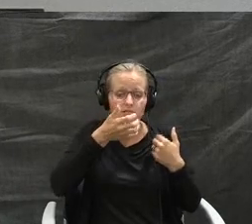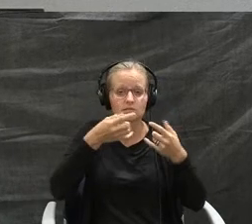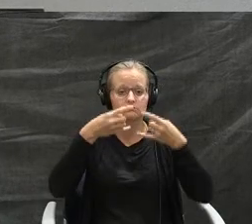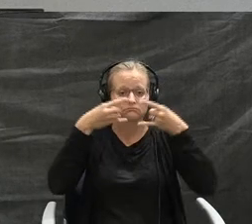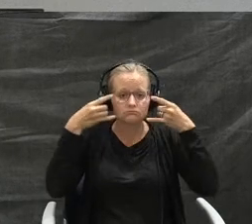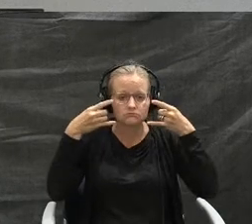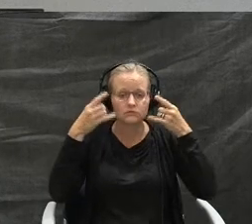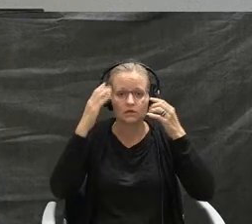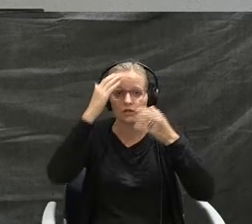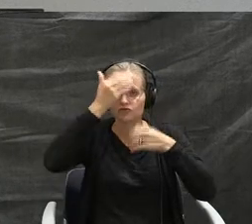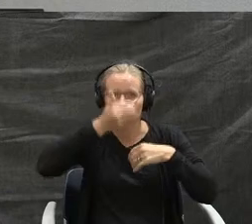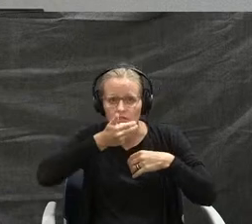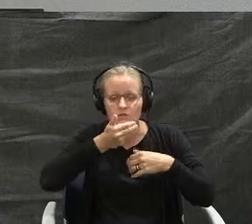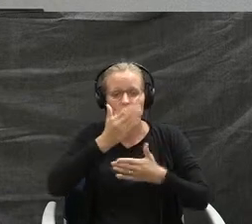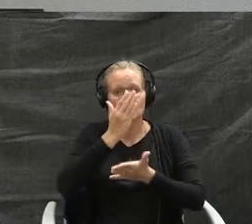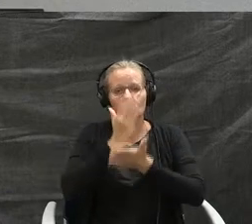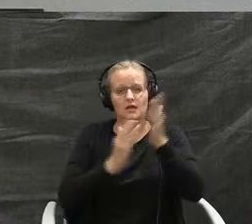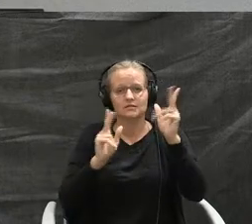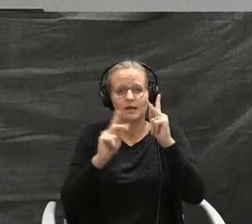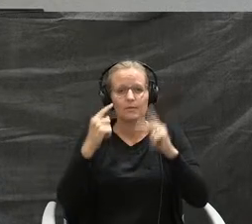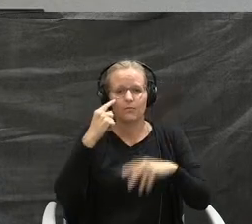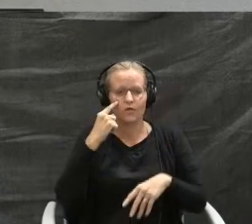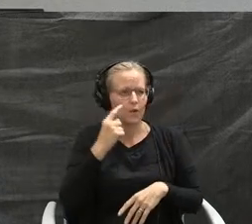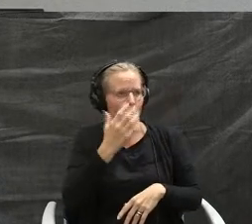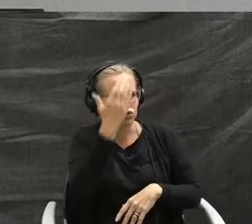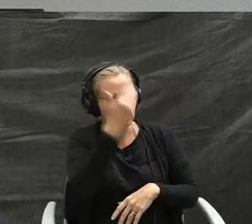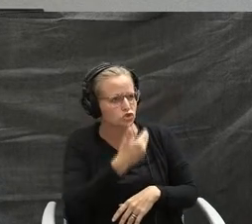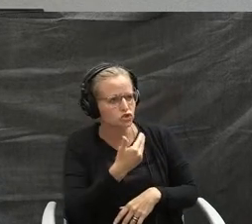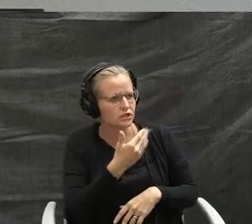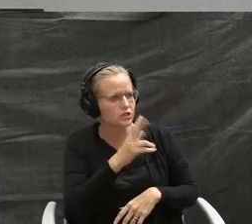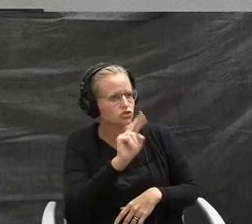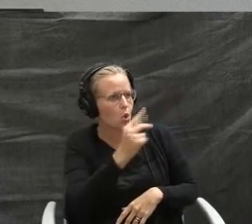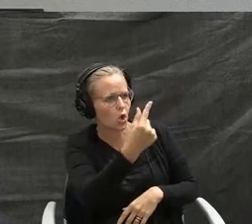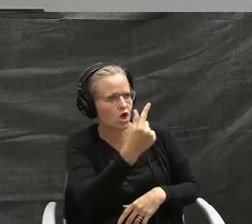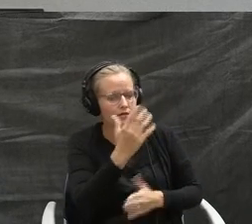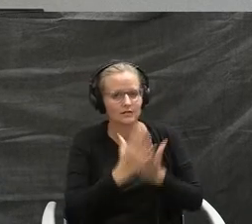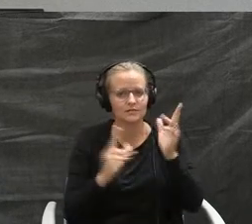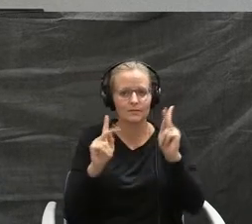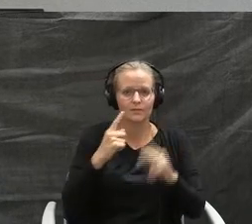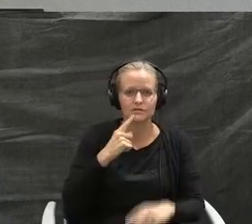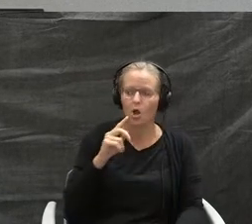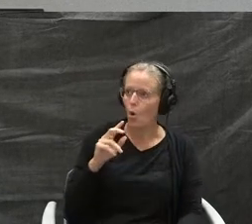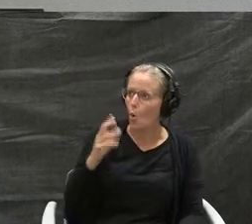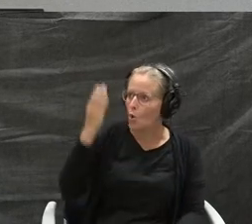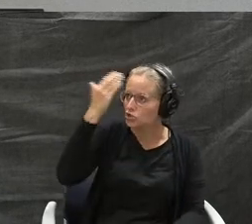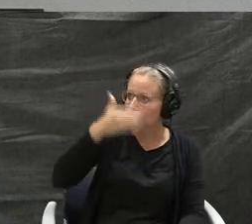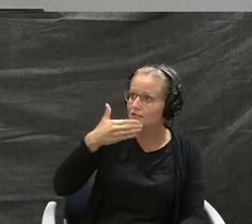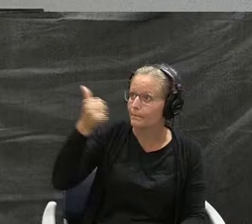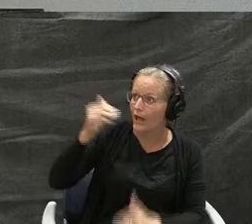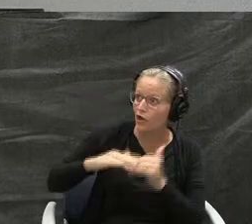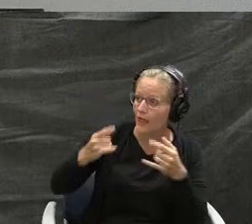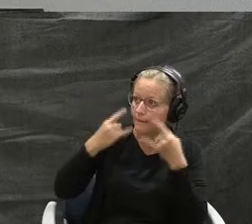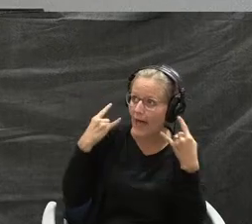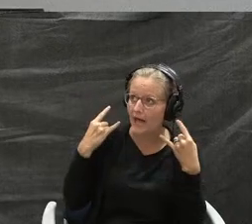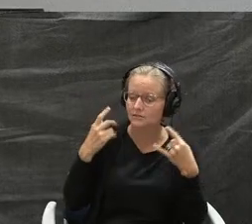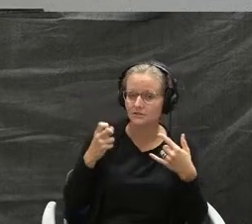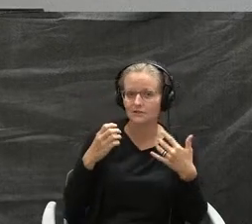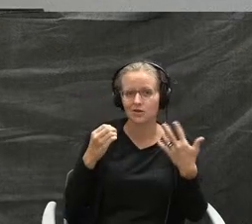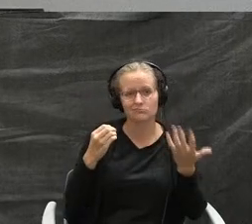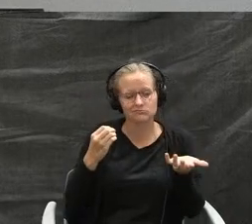people question Shields, others say there better than mass, so we'll have to get more advice on